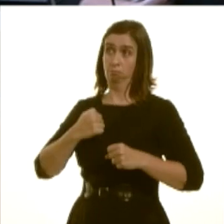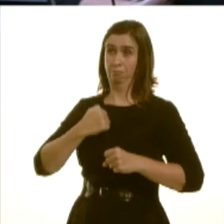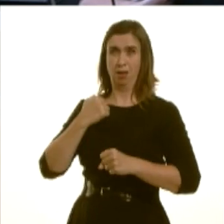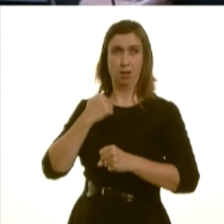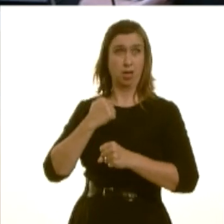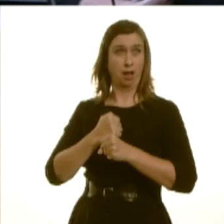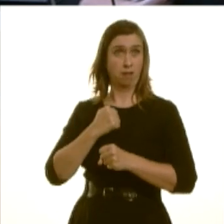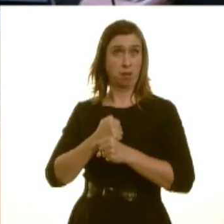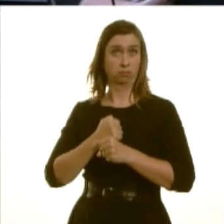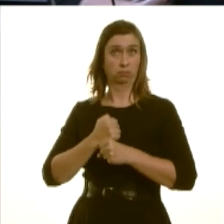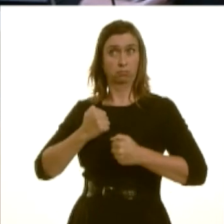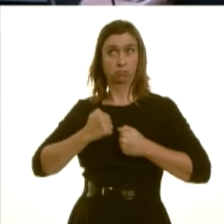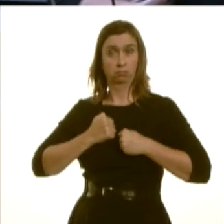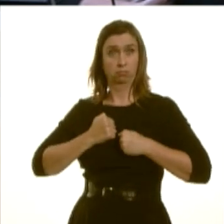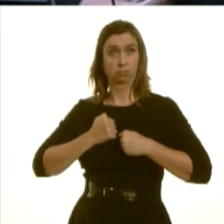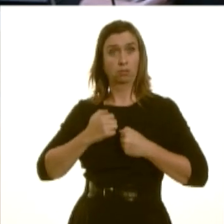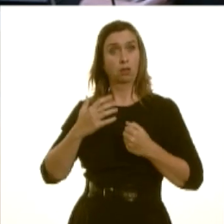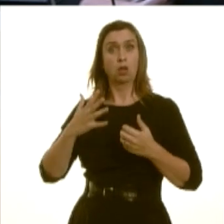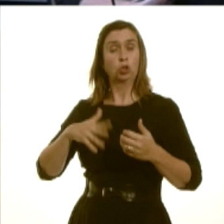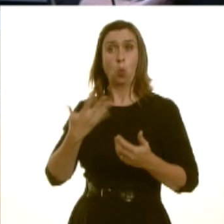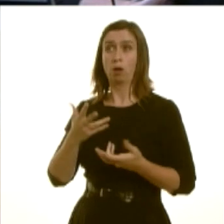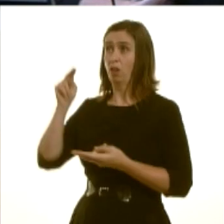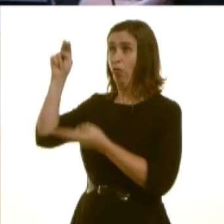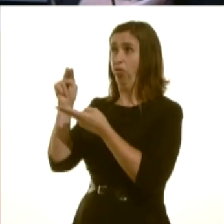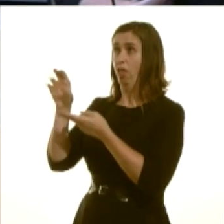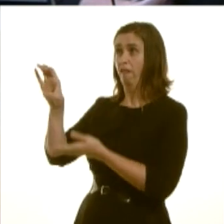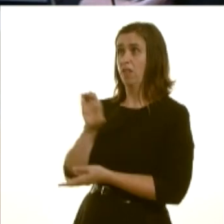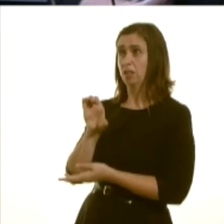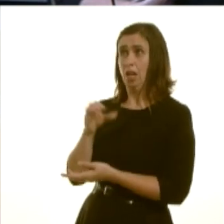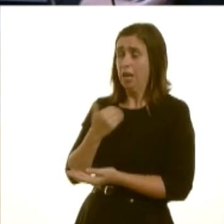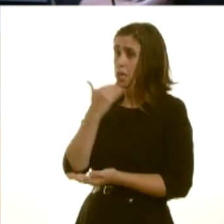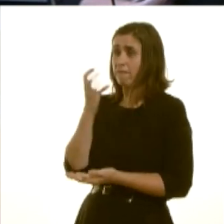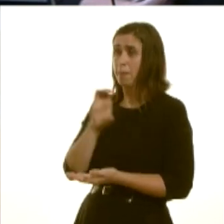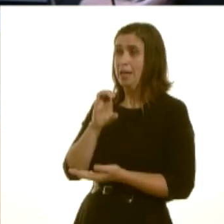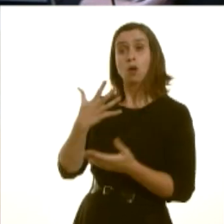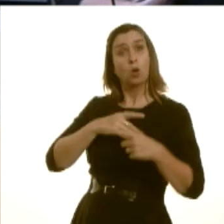not accept Wales’s continuing to be underfunded. If the Barnett formula is to remain, as per